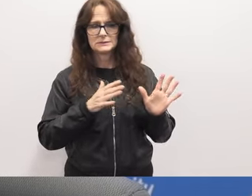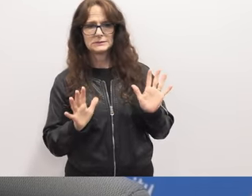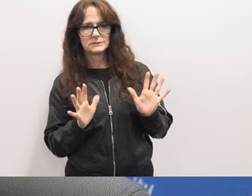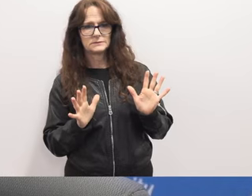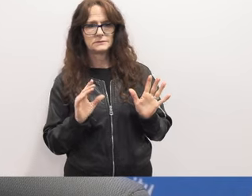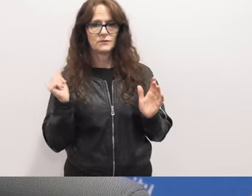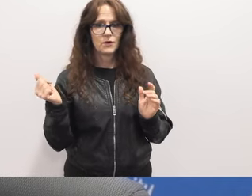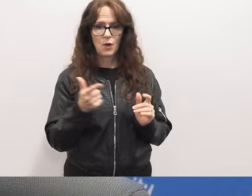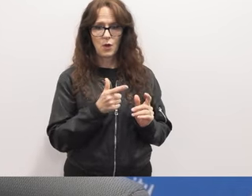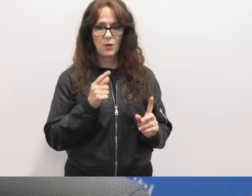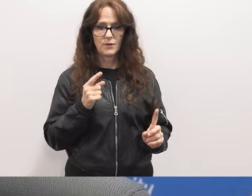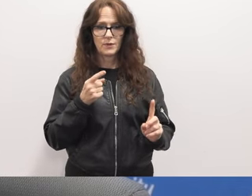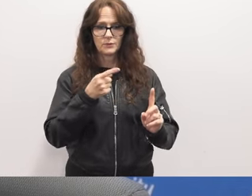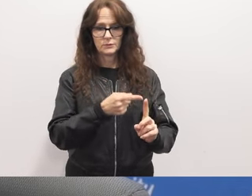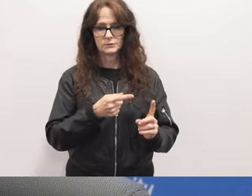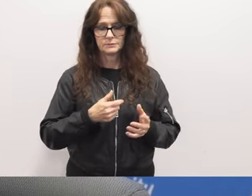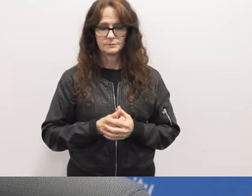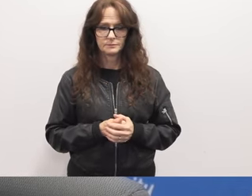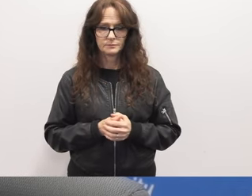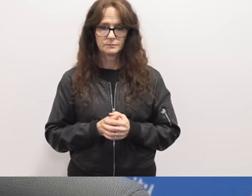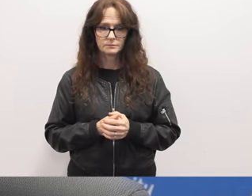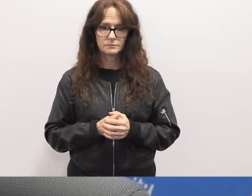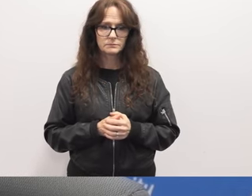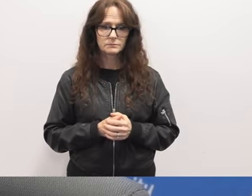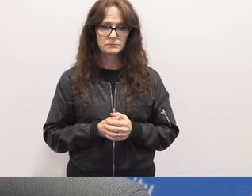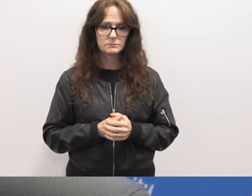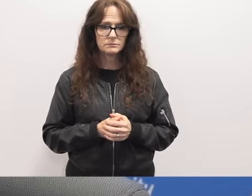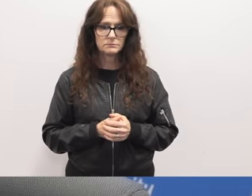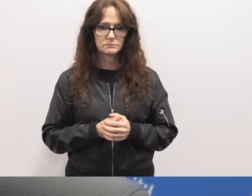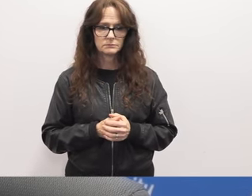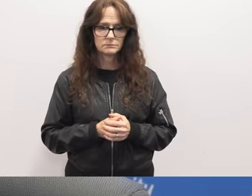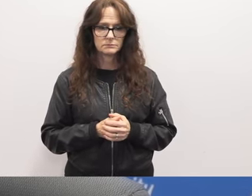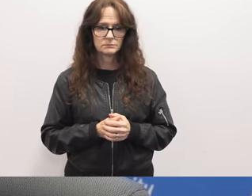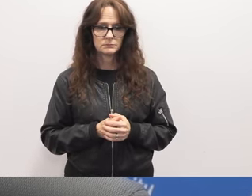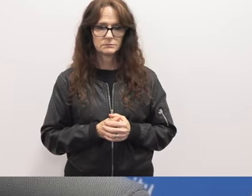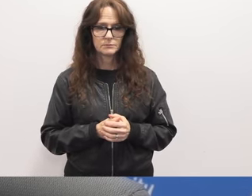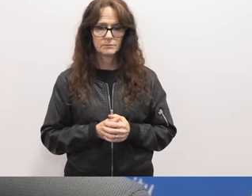I'll take our three populations that we've received data on.